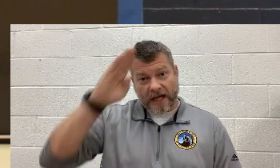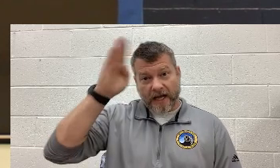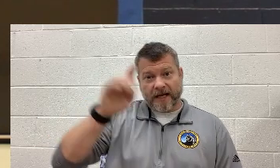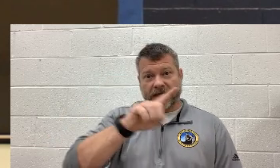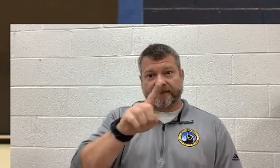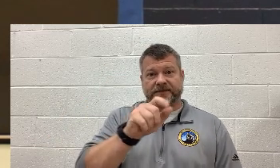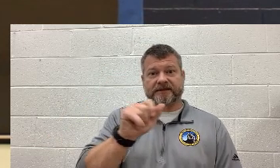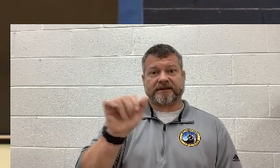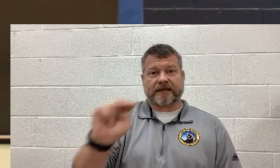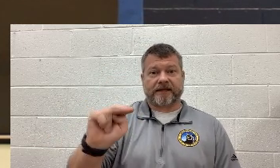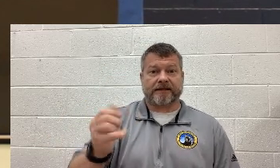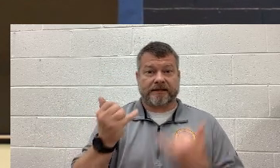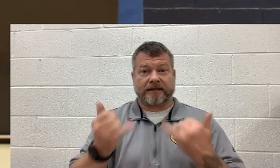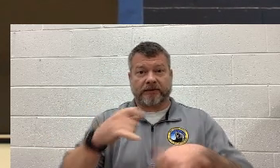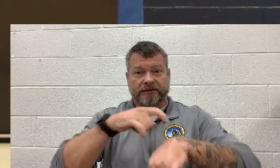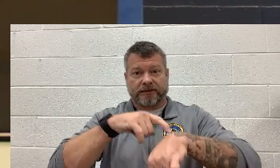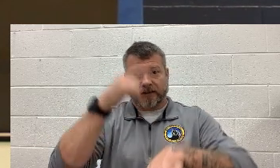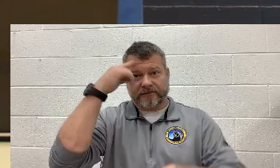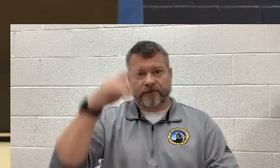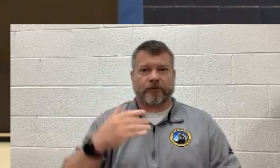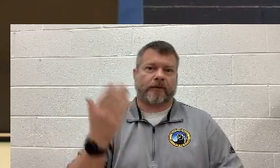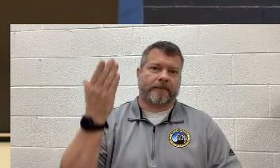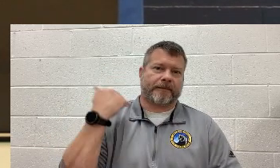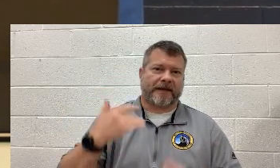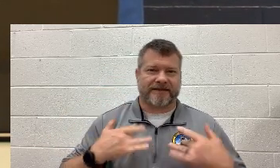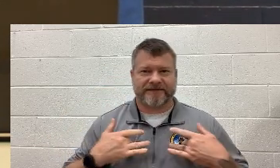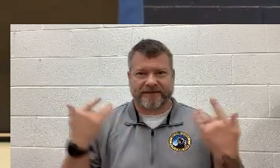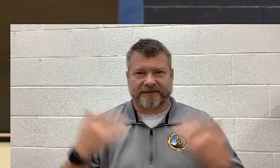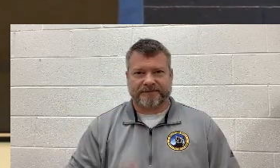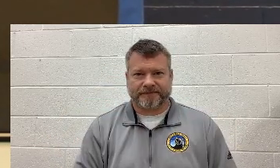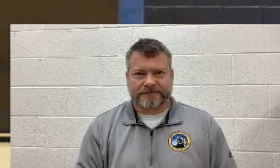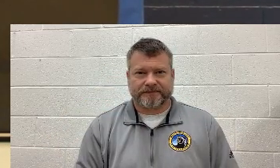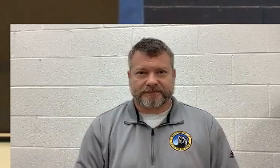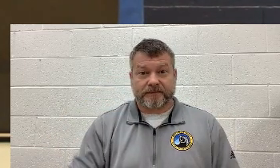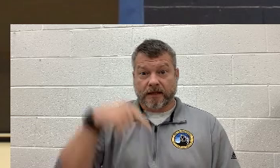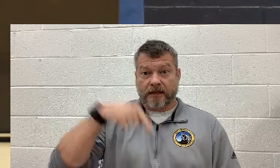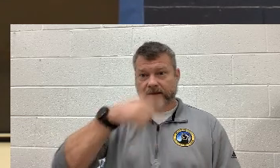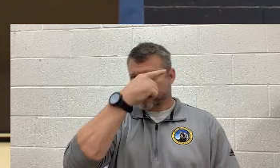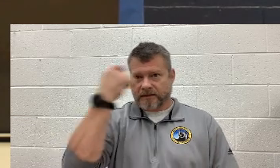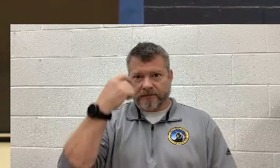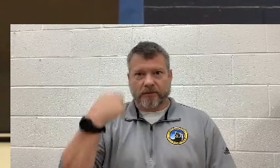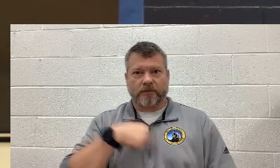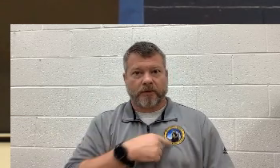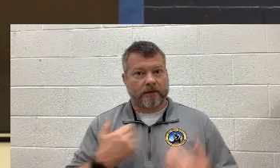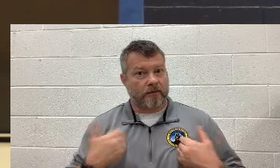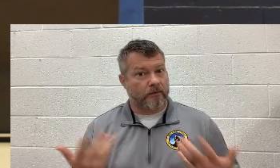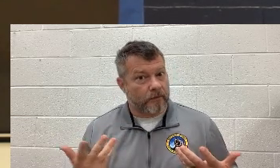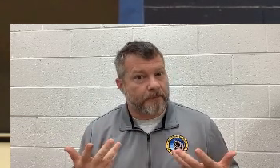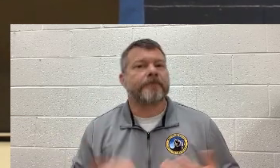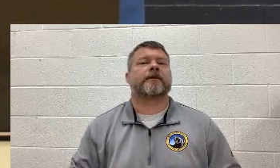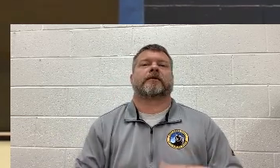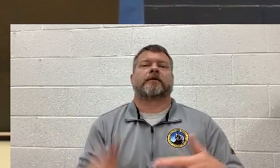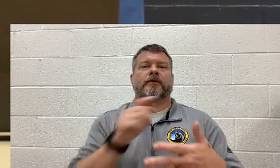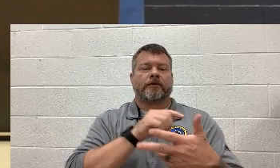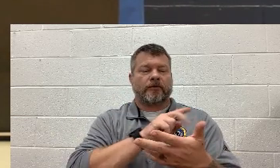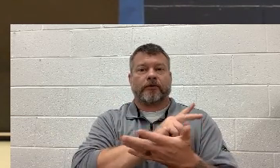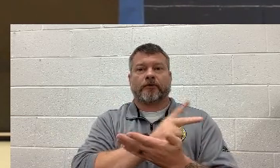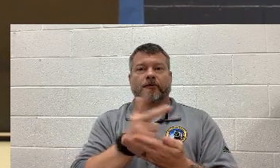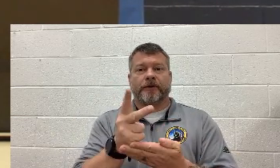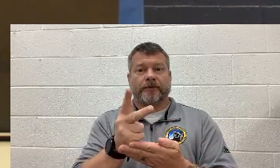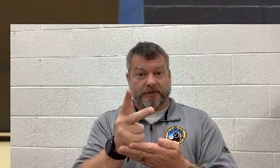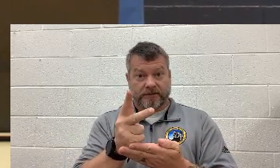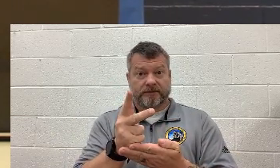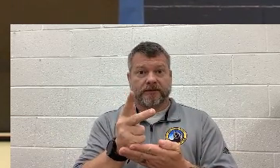Bear Necessities! Hi, I'm Zain, and now it's time for past events. This summer we had three